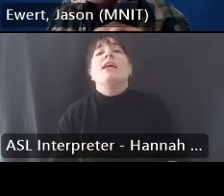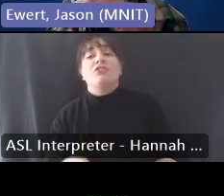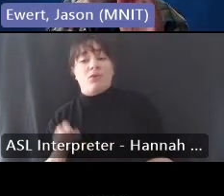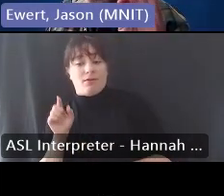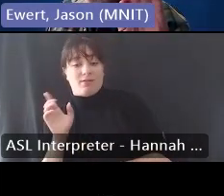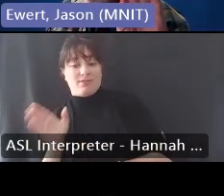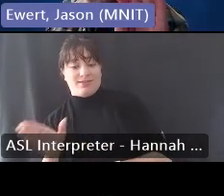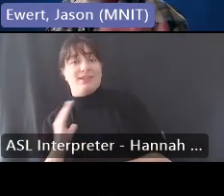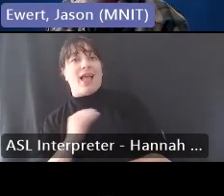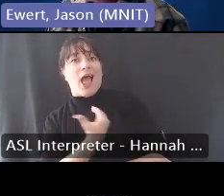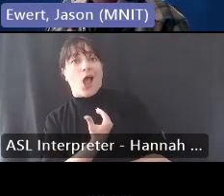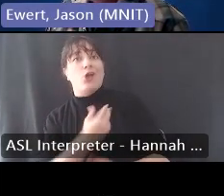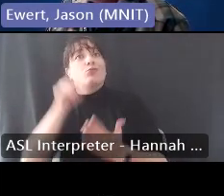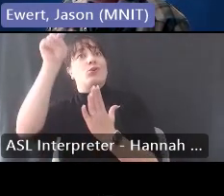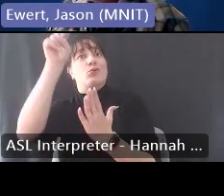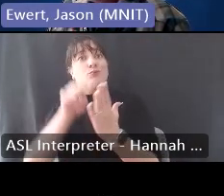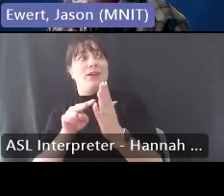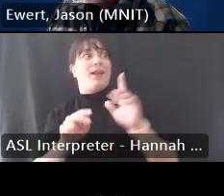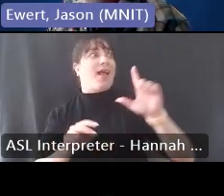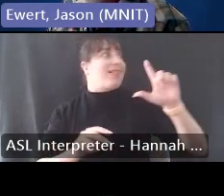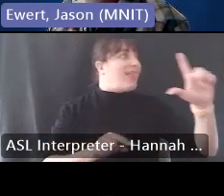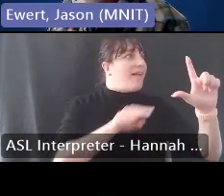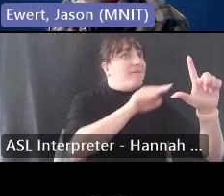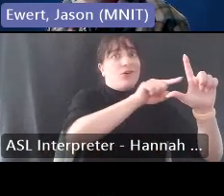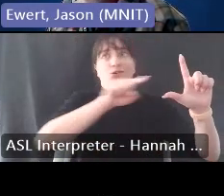But as Lolly scrolls through it, it's